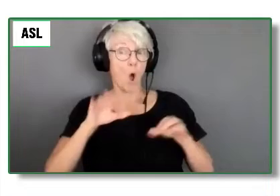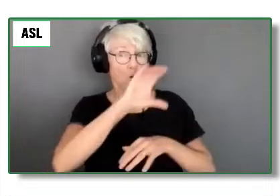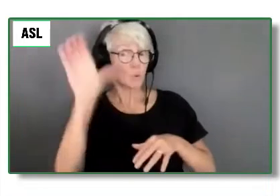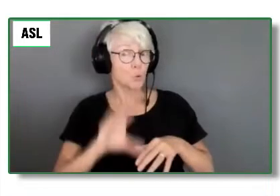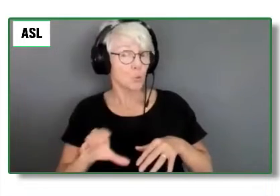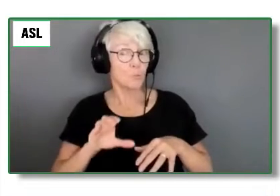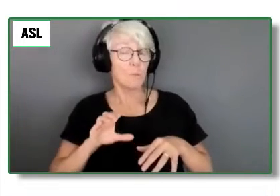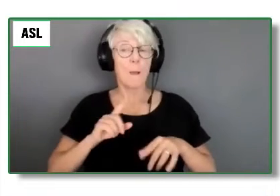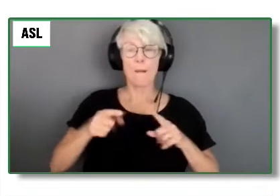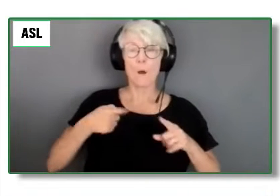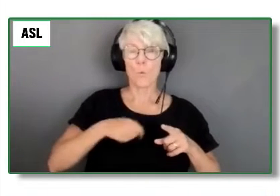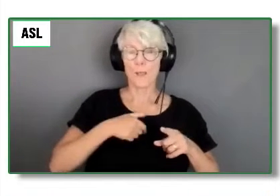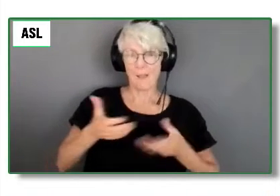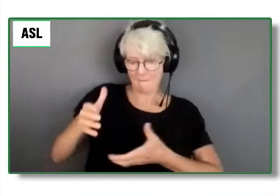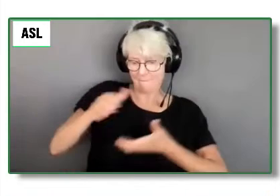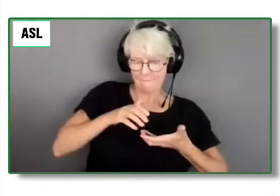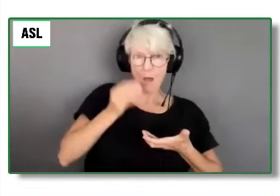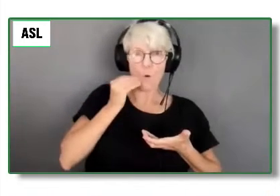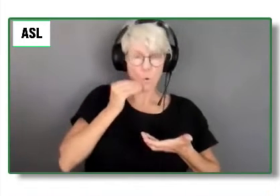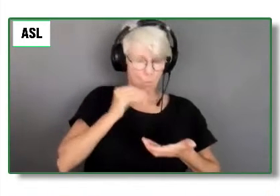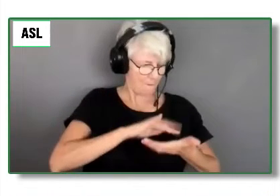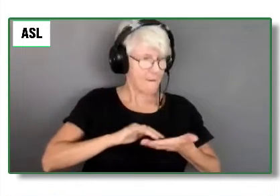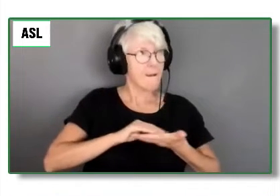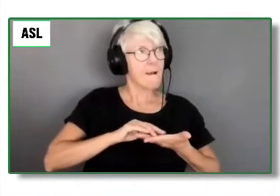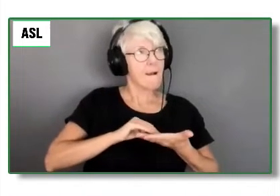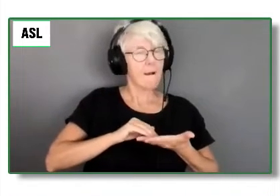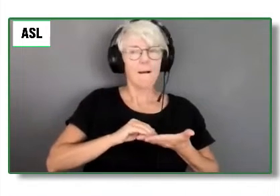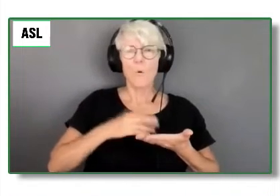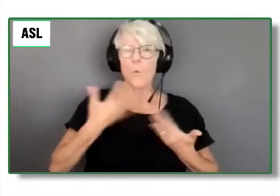This enhanced the overall experience for everyone.